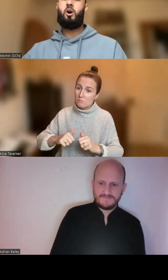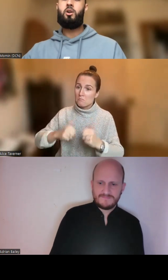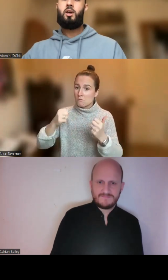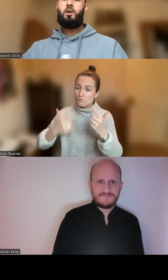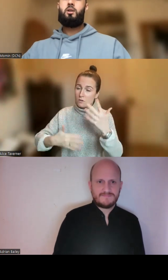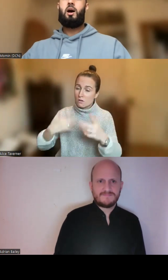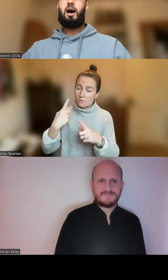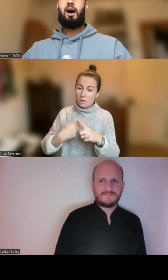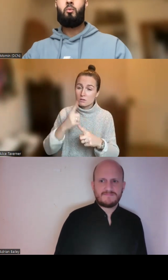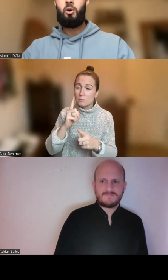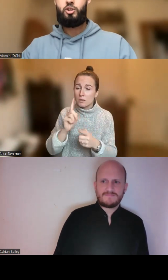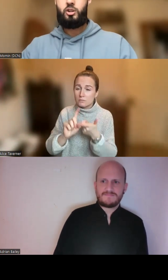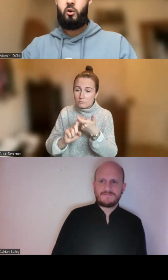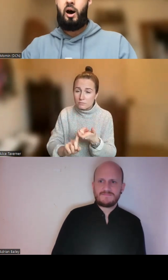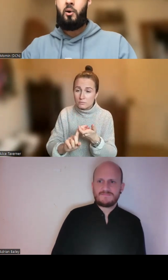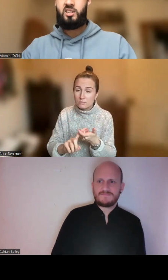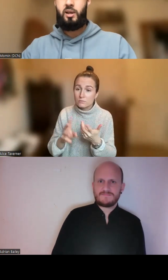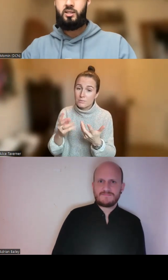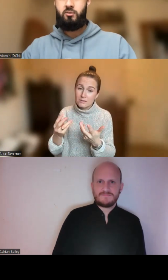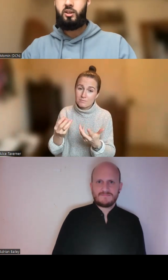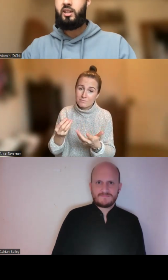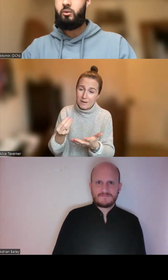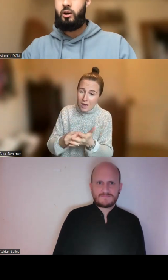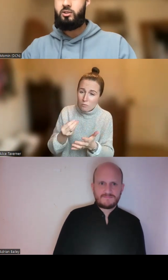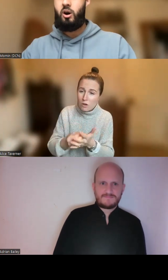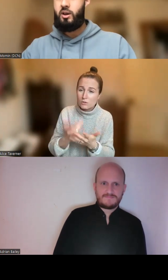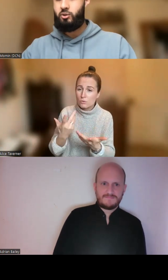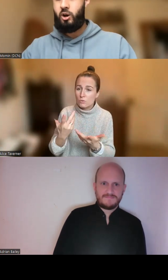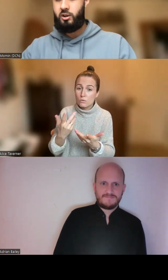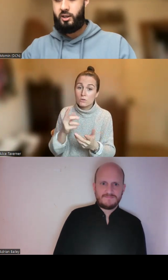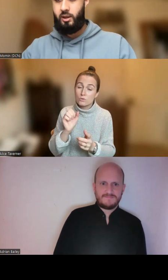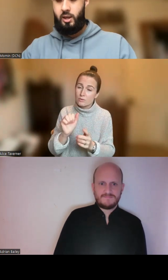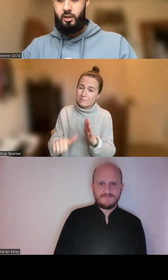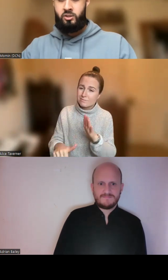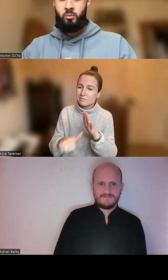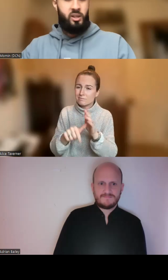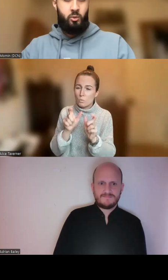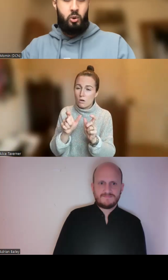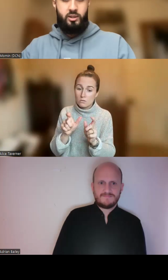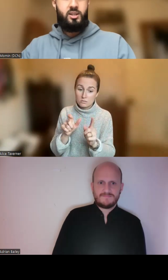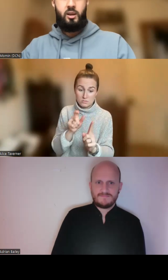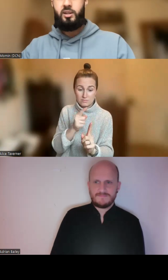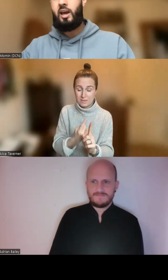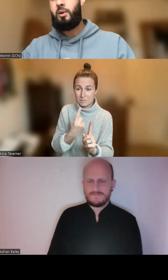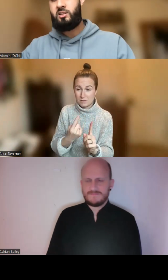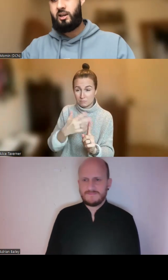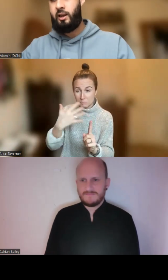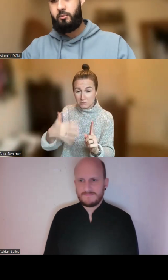on how much or how expensive the keywords are that you're targeting. Some keywords can be 10 pence a click